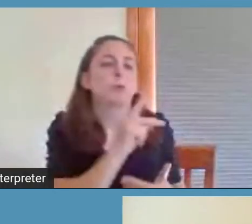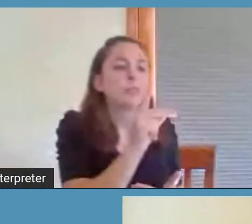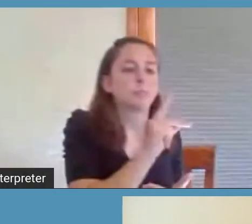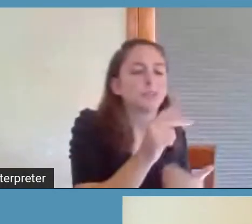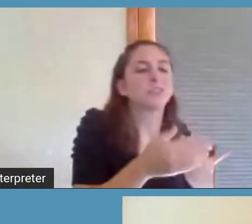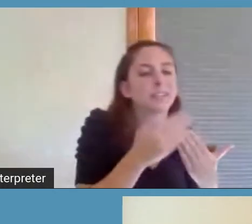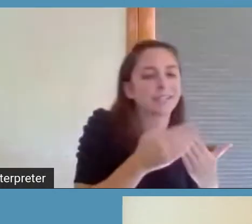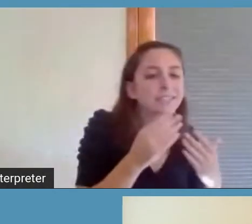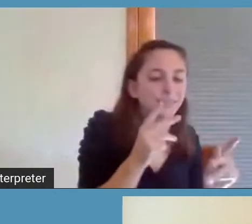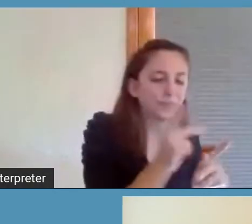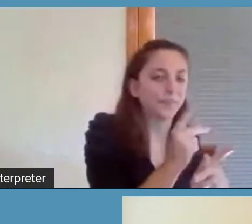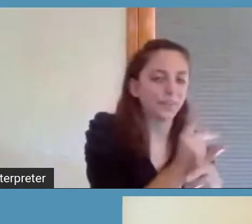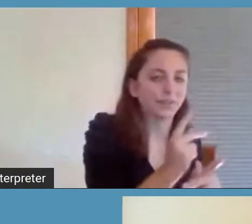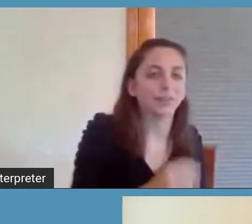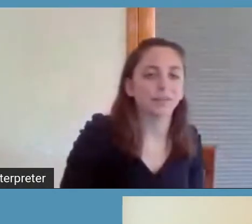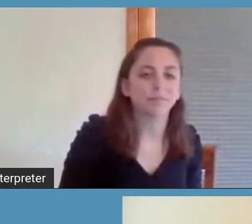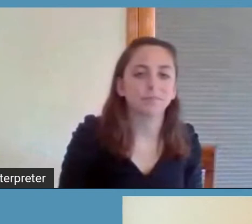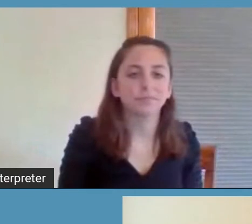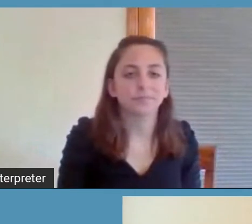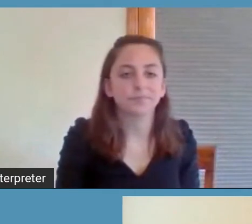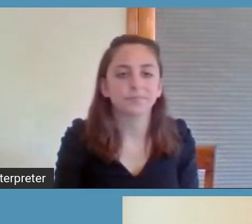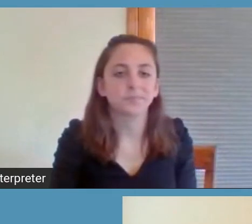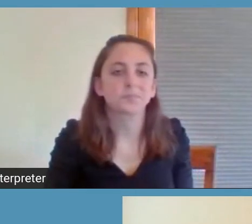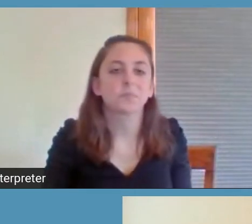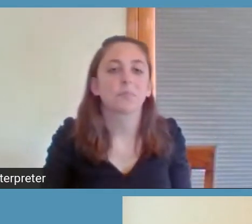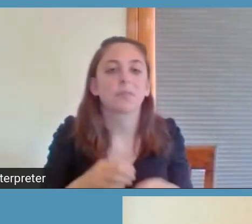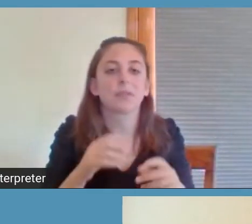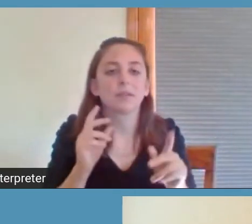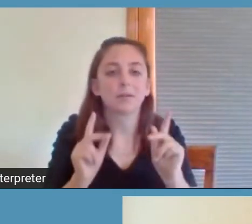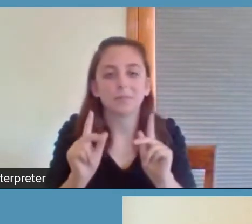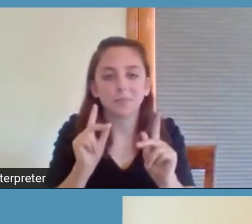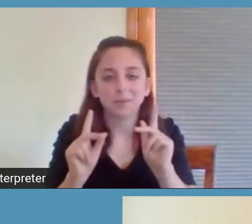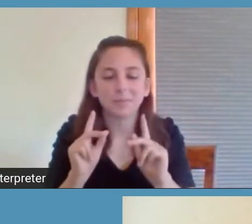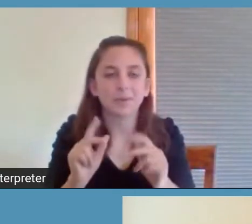somewhere and people were taking their time i'd put the platform there and put the you know